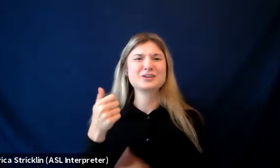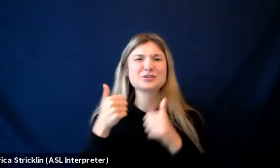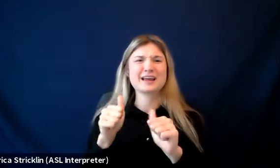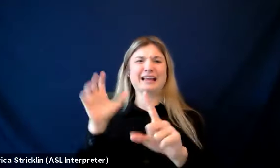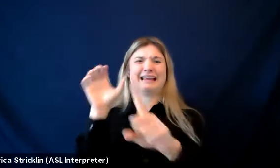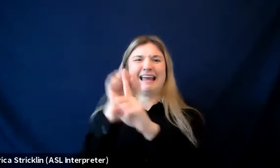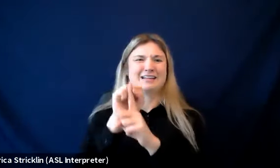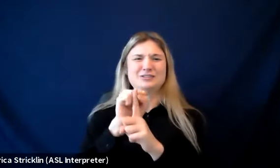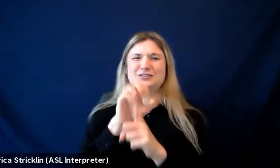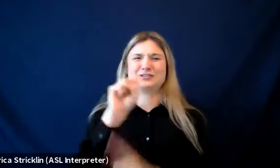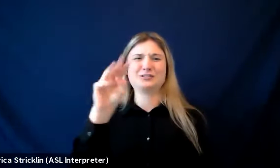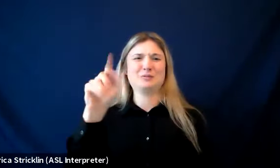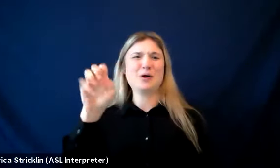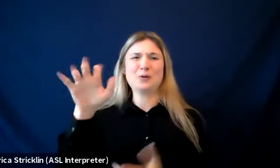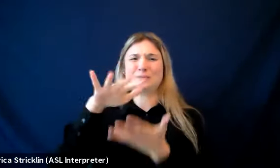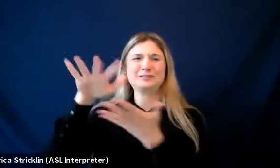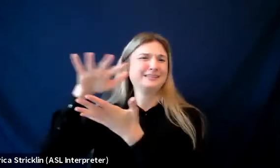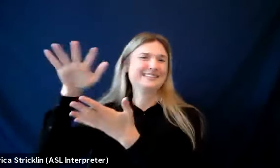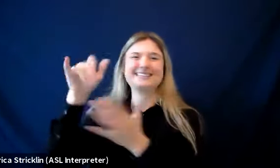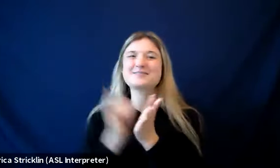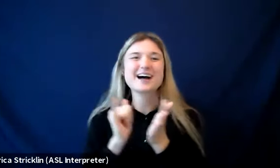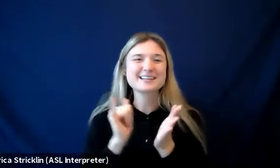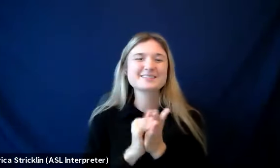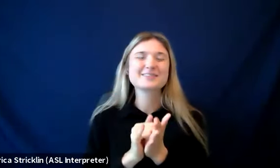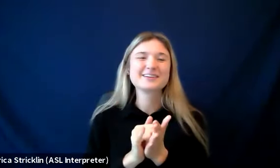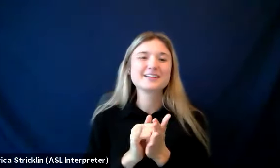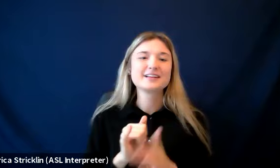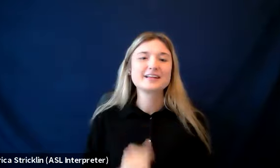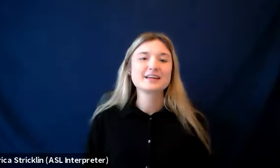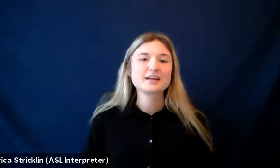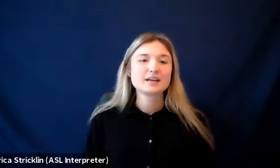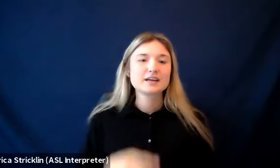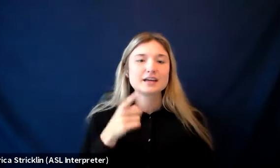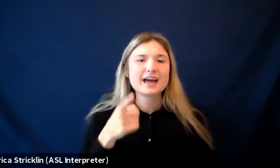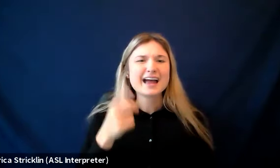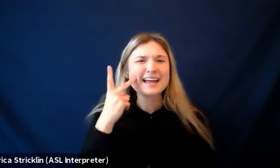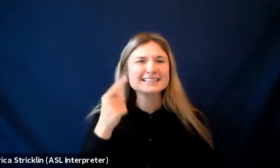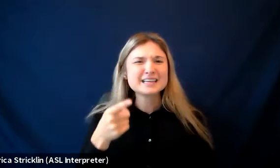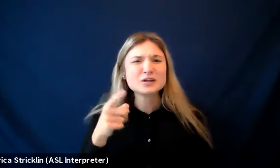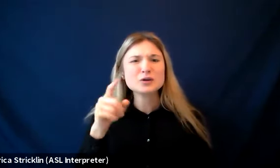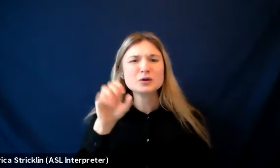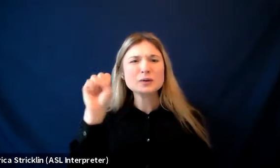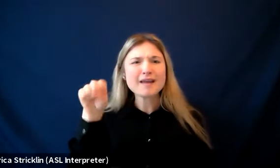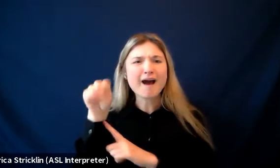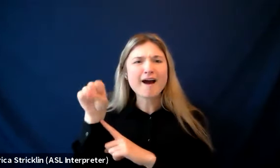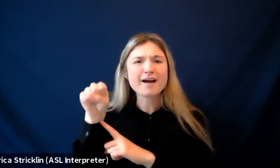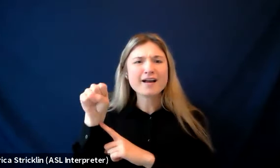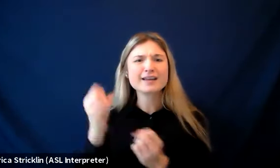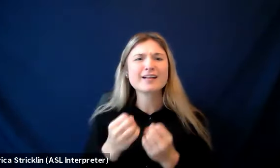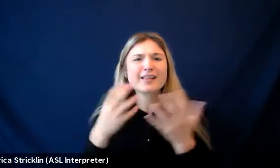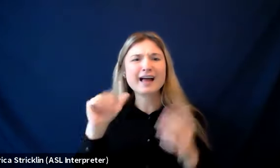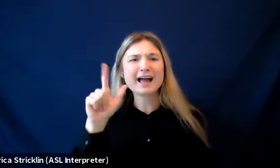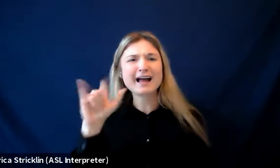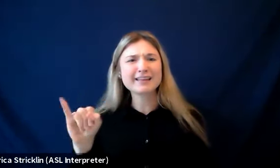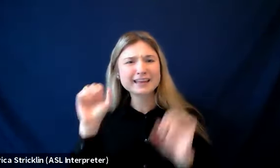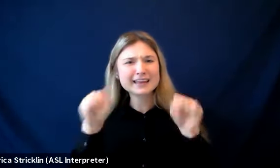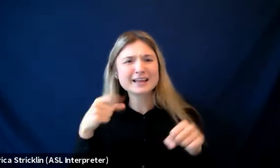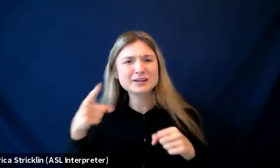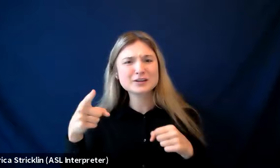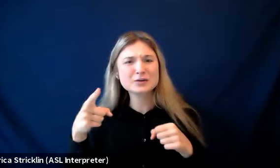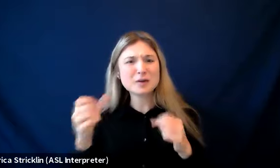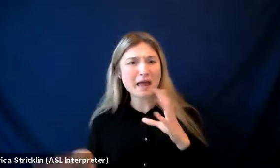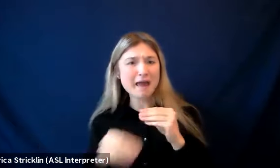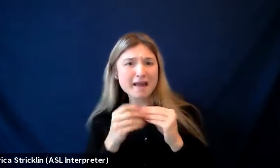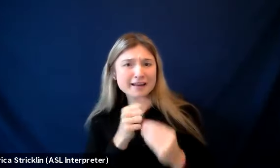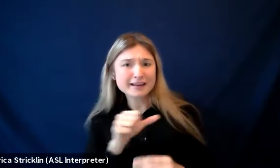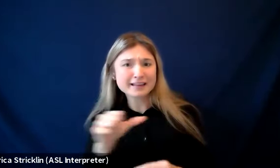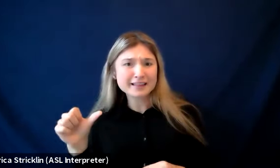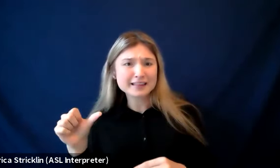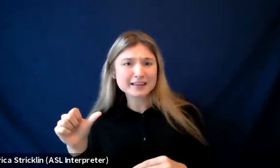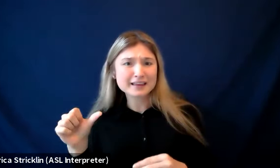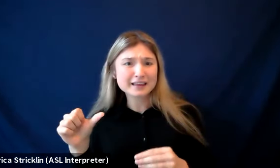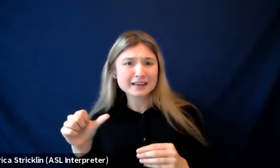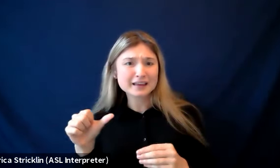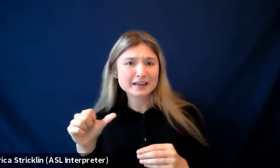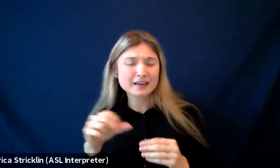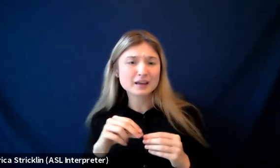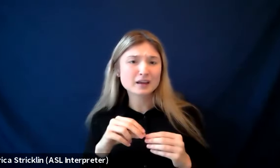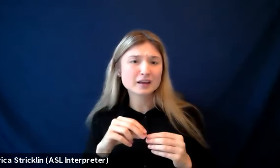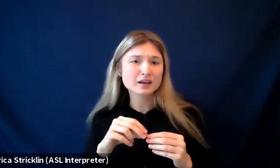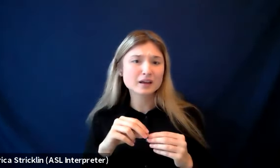absolutely right. I say, I saw you nodding a lot to what Harlan said, did you want to expand upon that any.